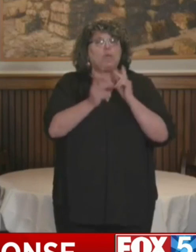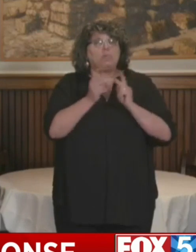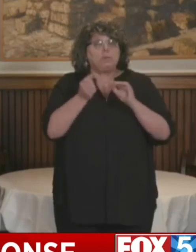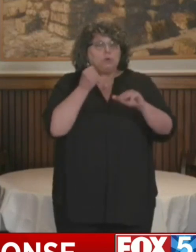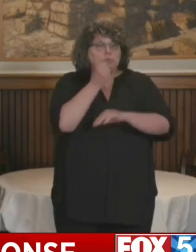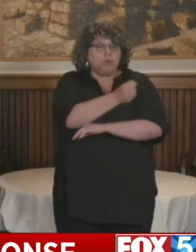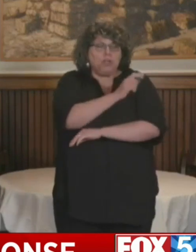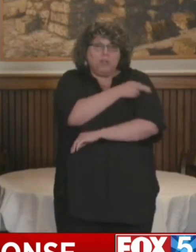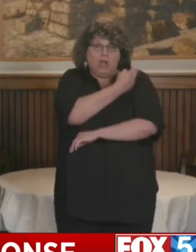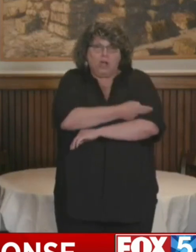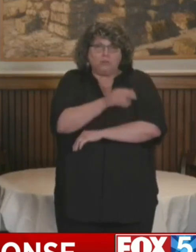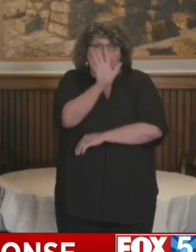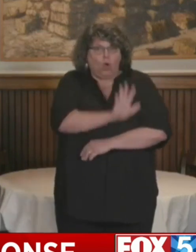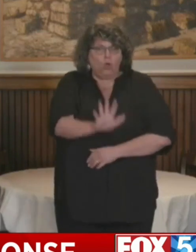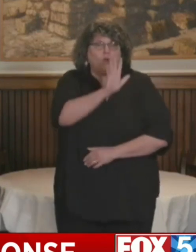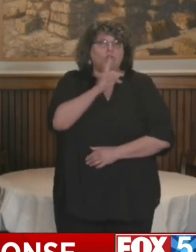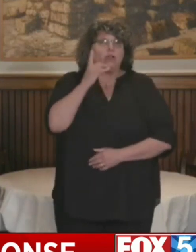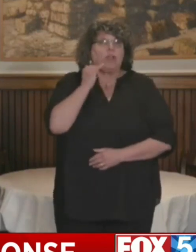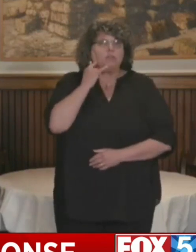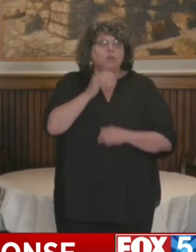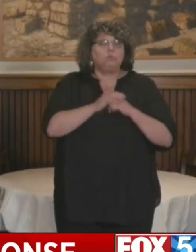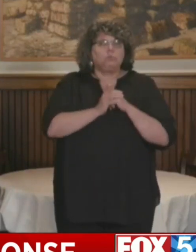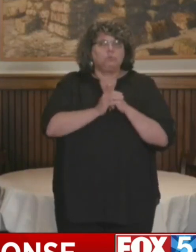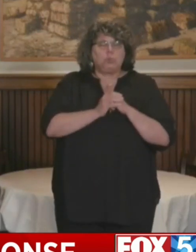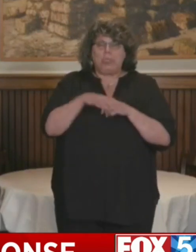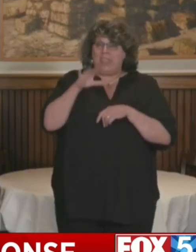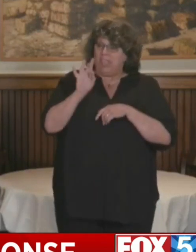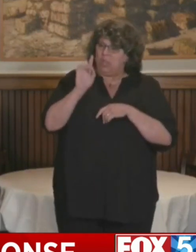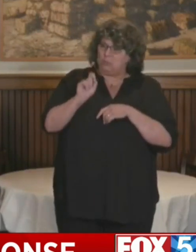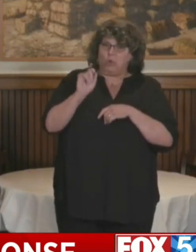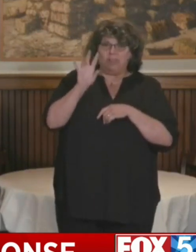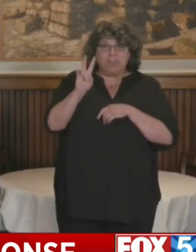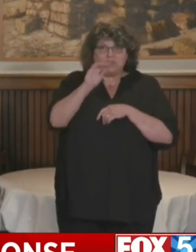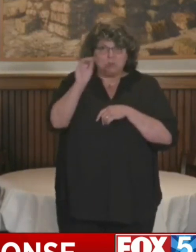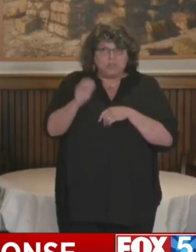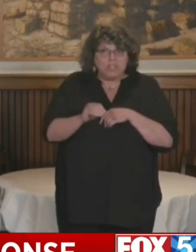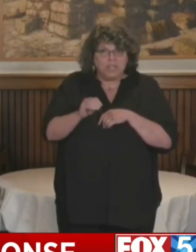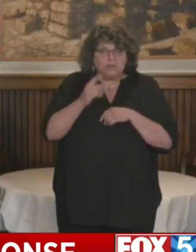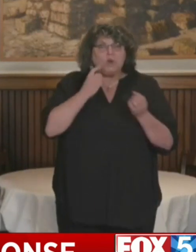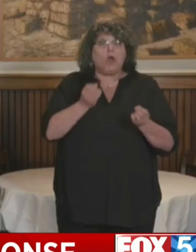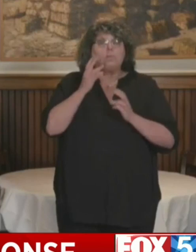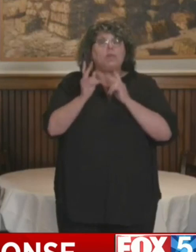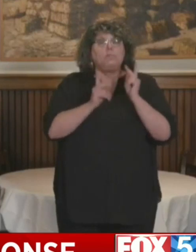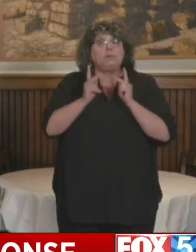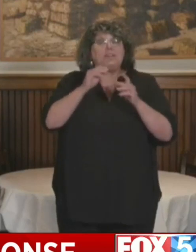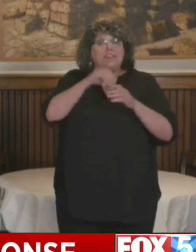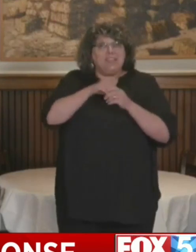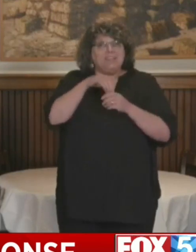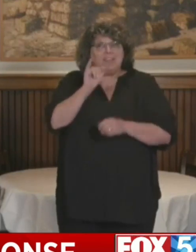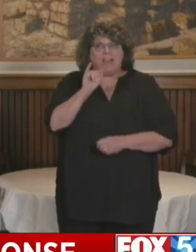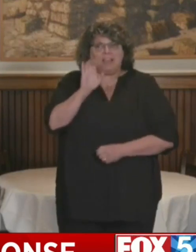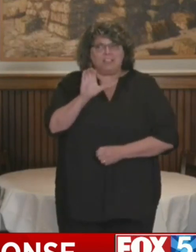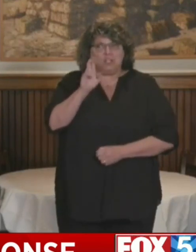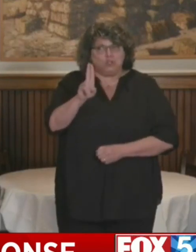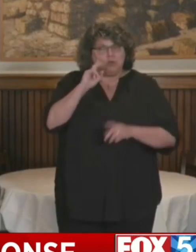HALF PERCENT 7.5% DECLINE. OVER 14 DAY PERIOD AND HOSPITALIZATION STATEWIDE WE